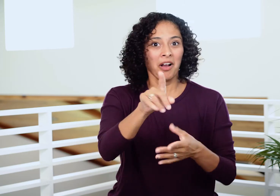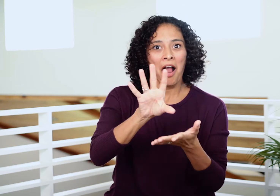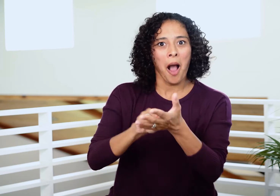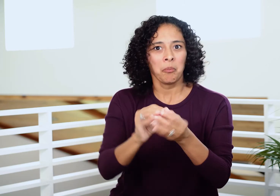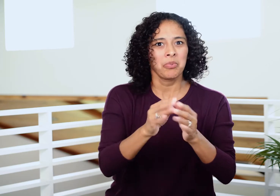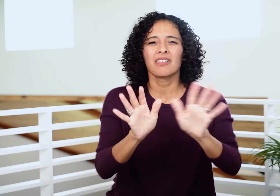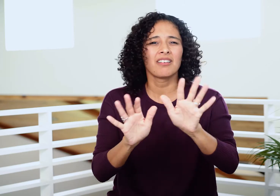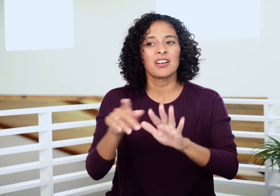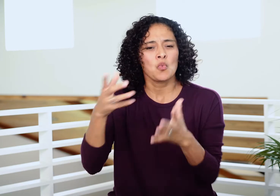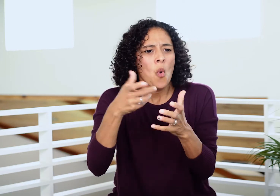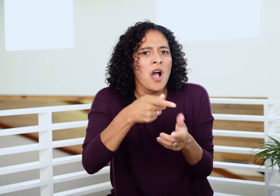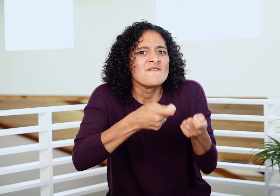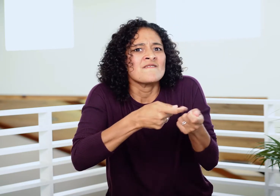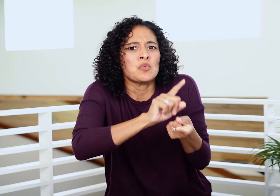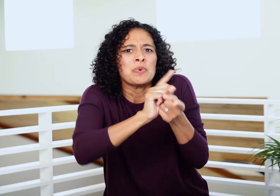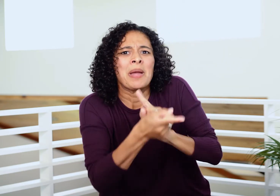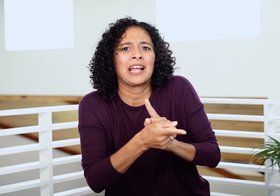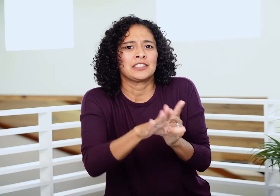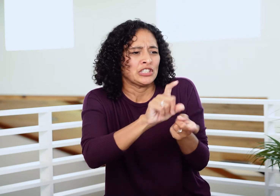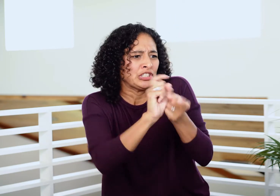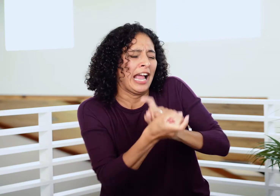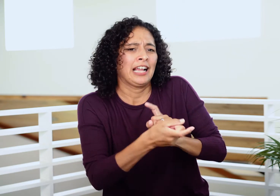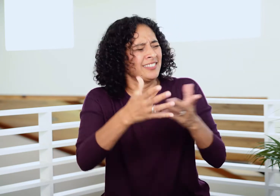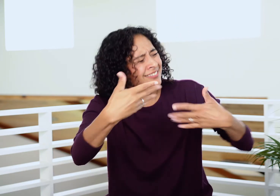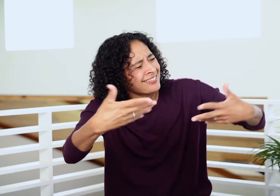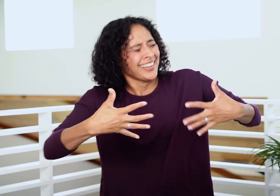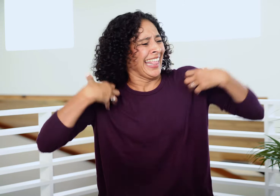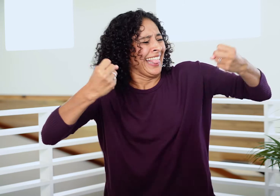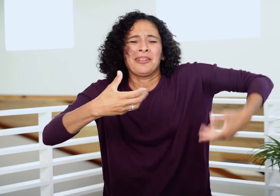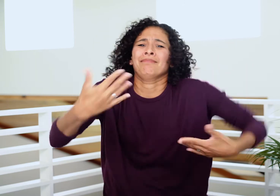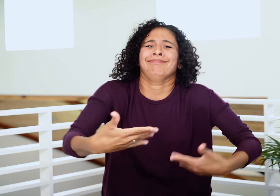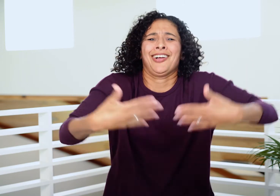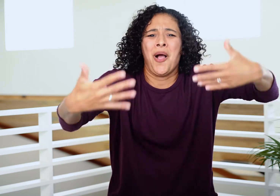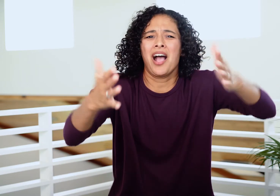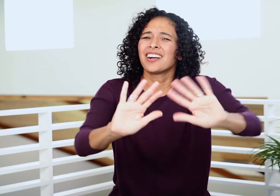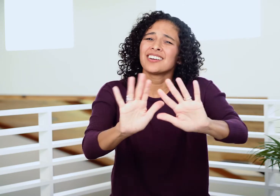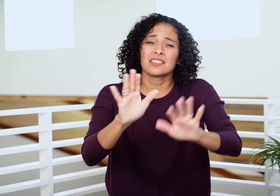they wanted him to repent or change so they could get on with things.